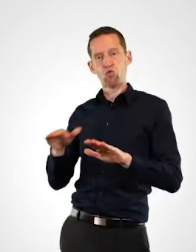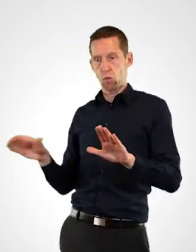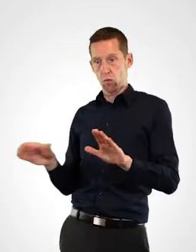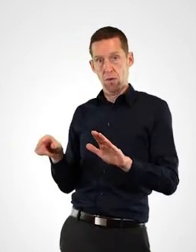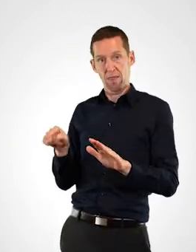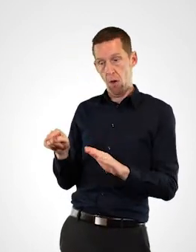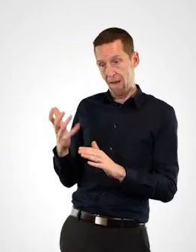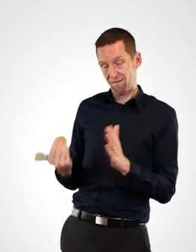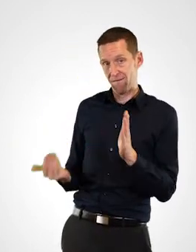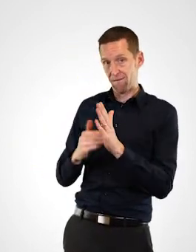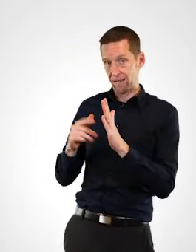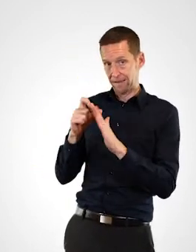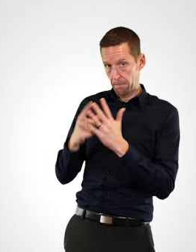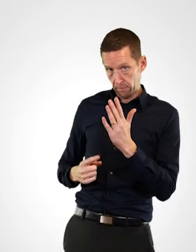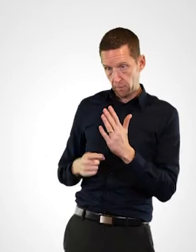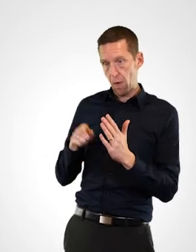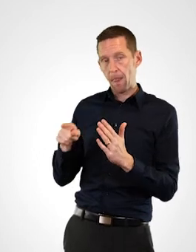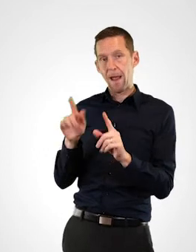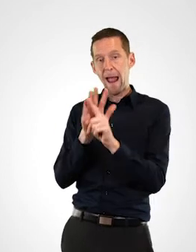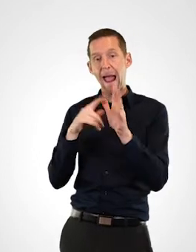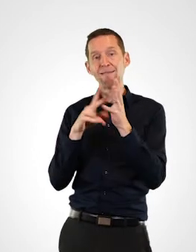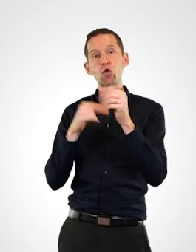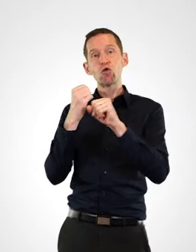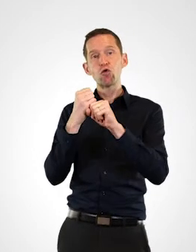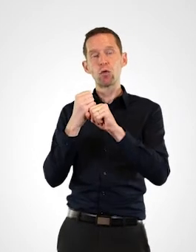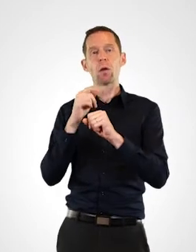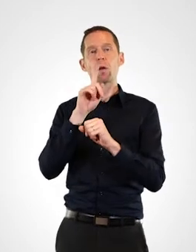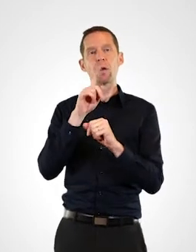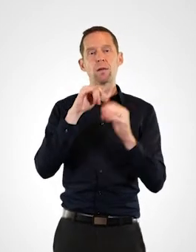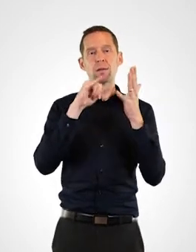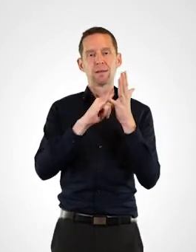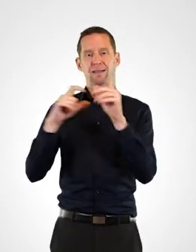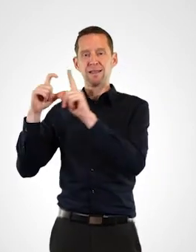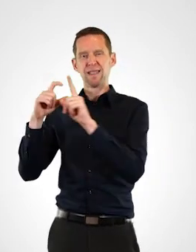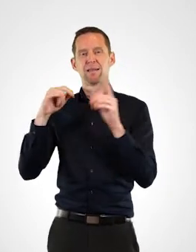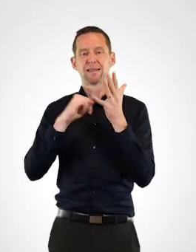in this study had mean scores that were more than a standard deviation,